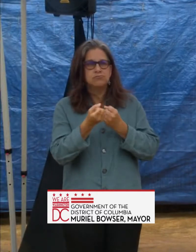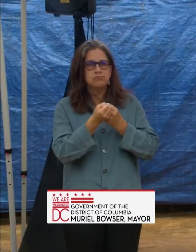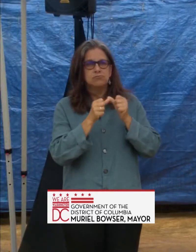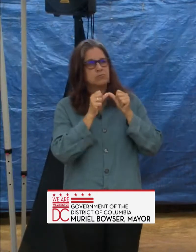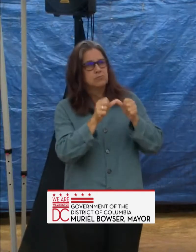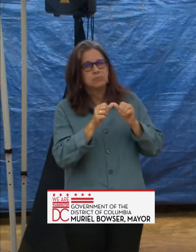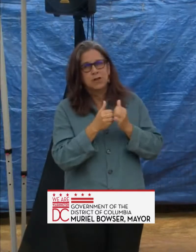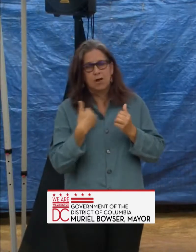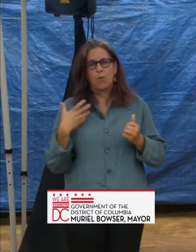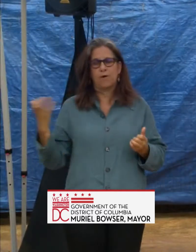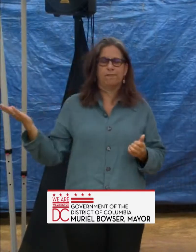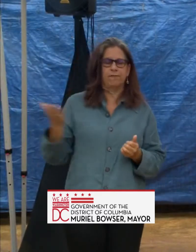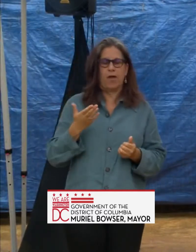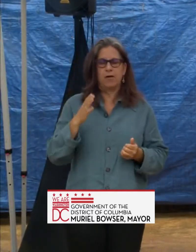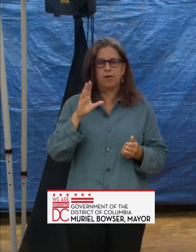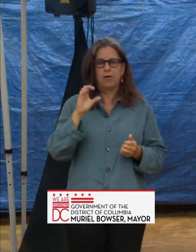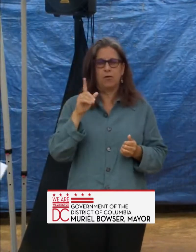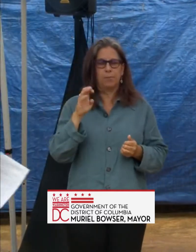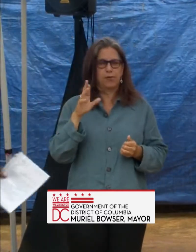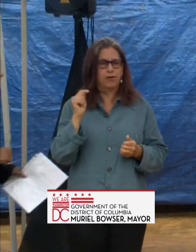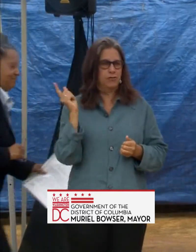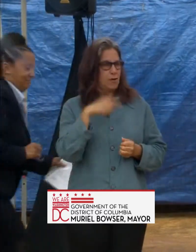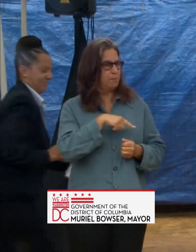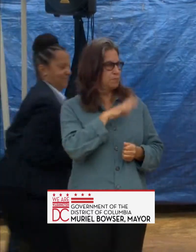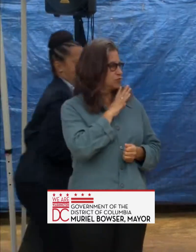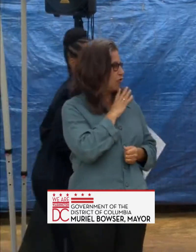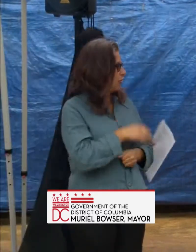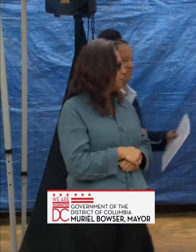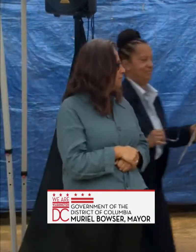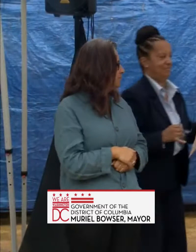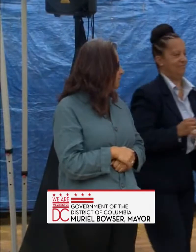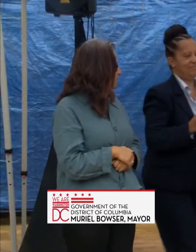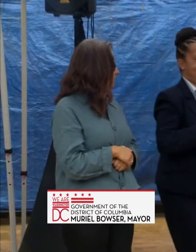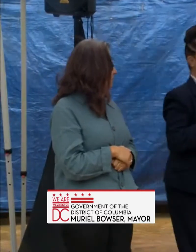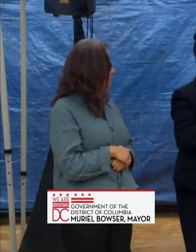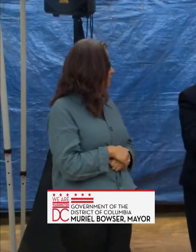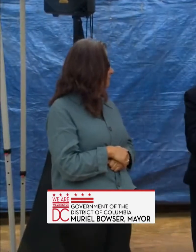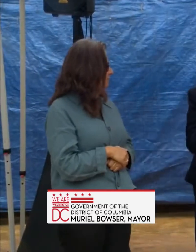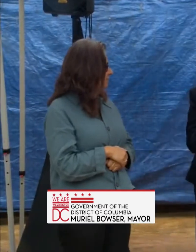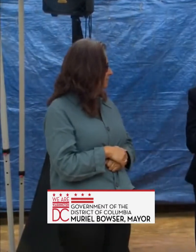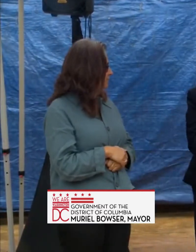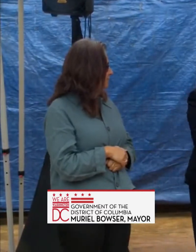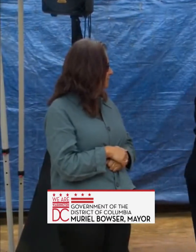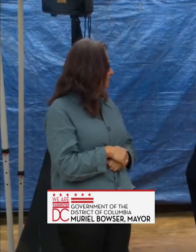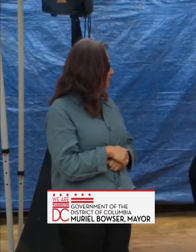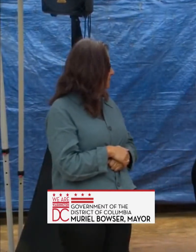ANC 4D.